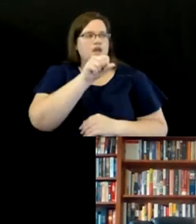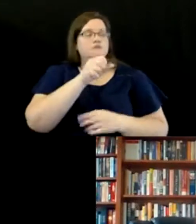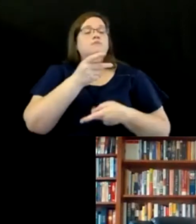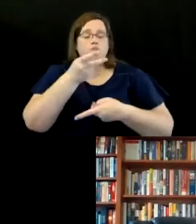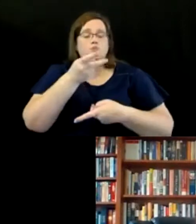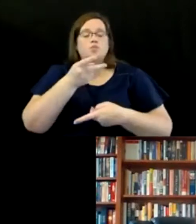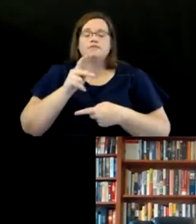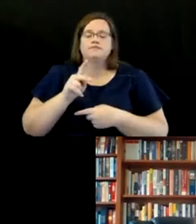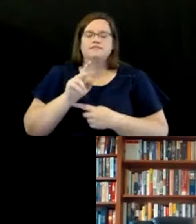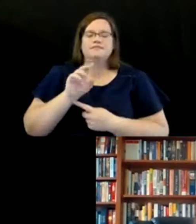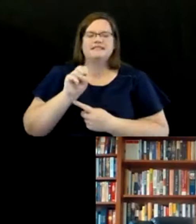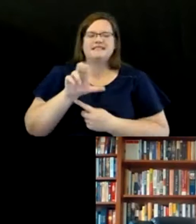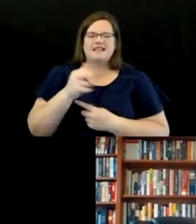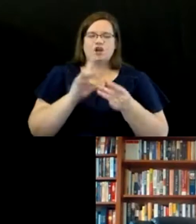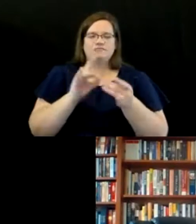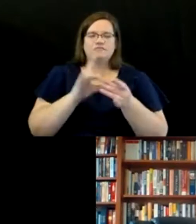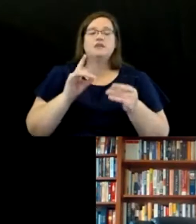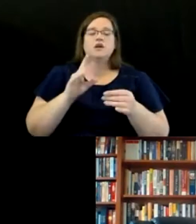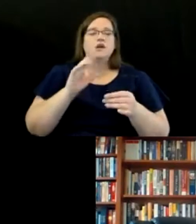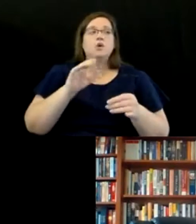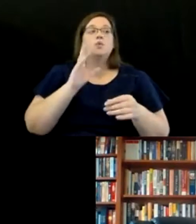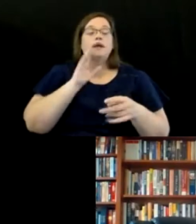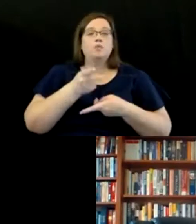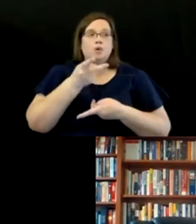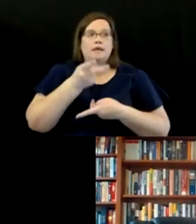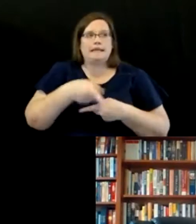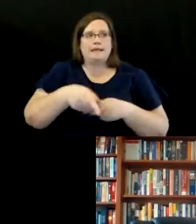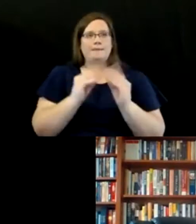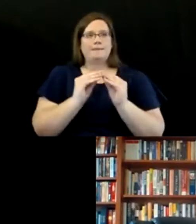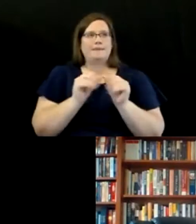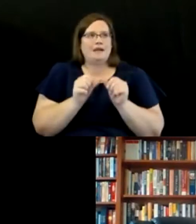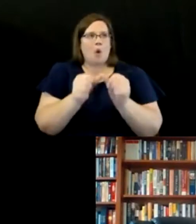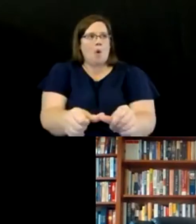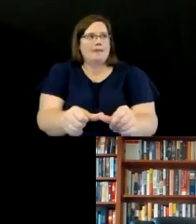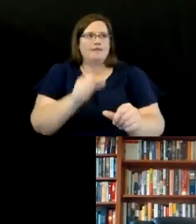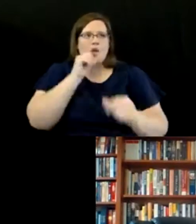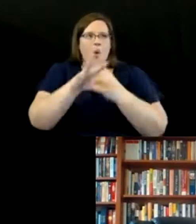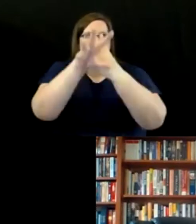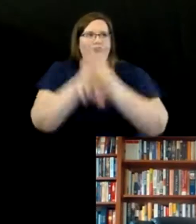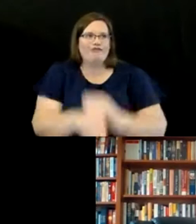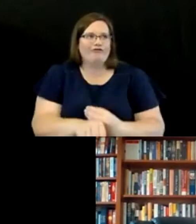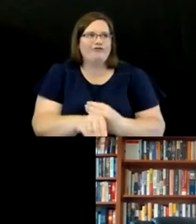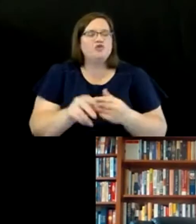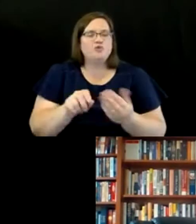, Katharine, so you can get that information. We won't shut down. Okay, thank you!